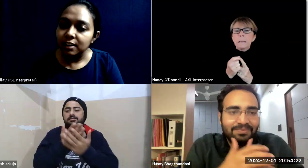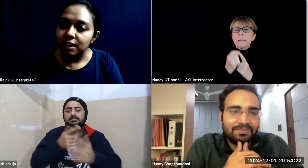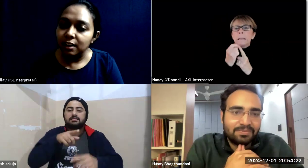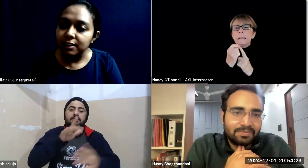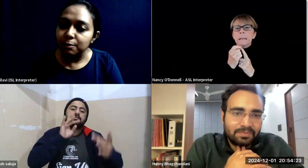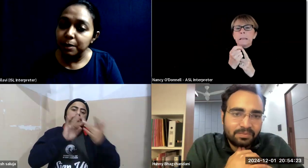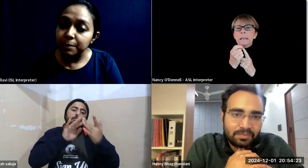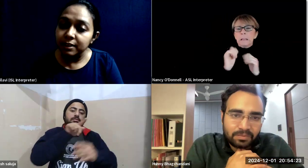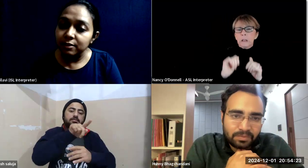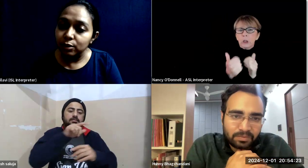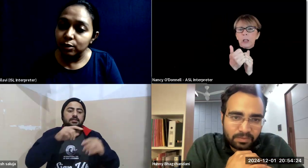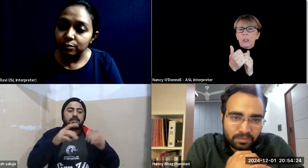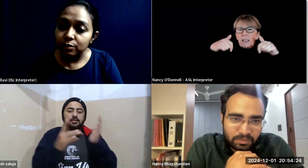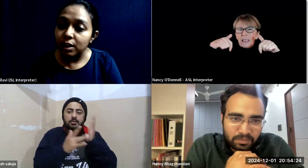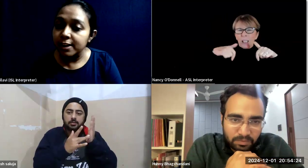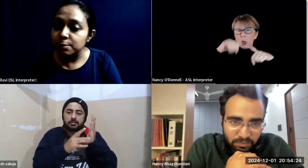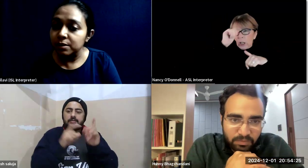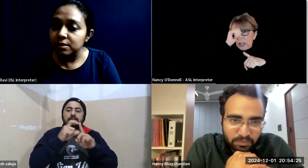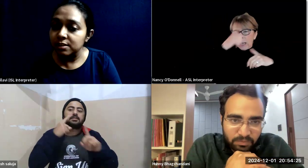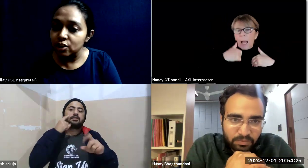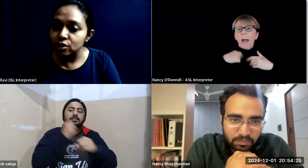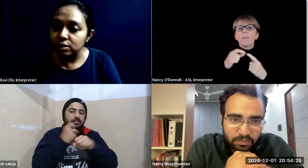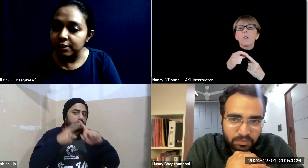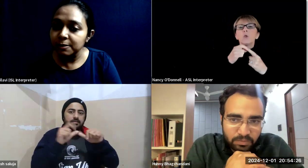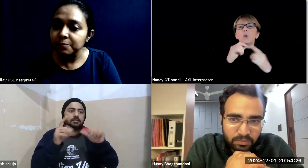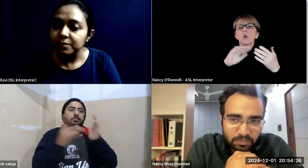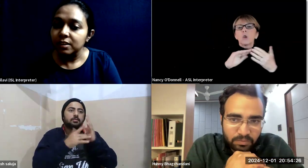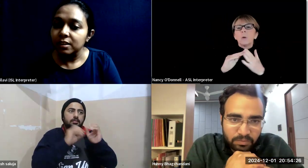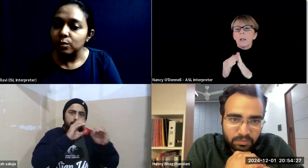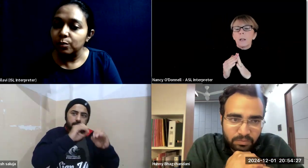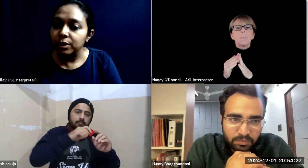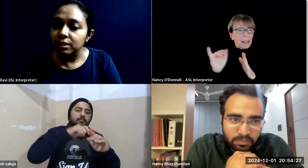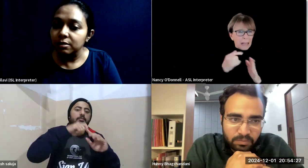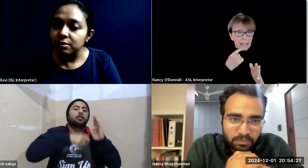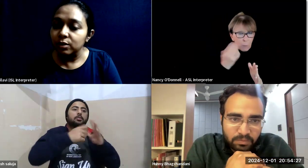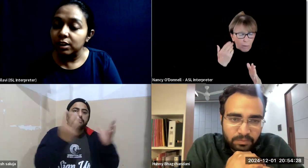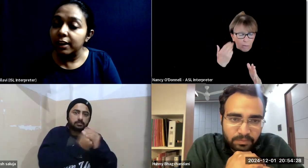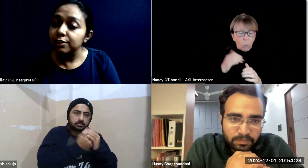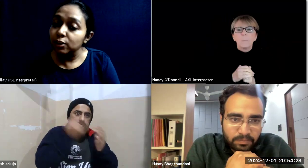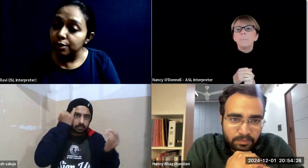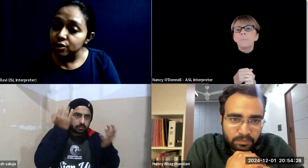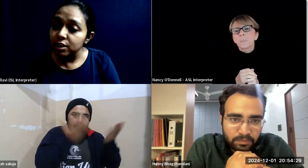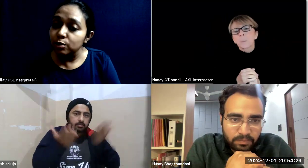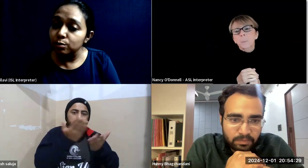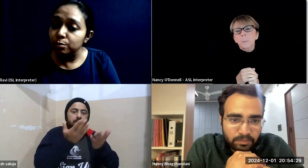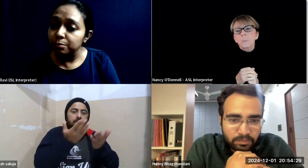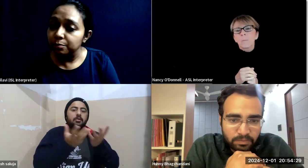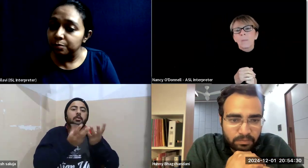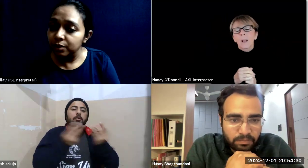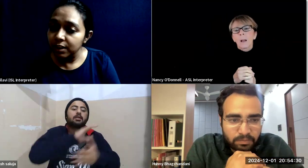that maybe, you know, as per the suggestion earlier the kind of technology you